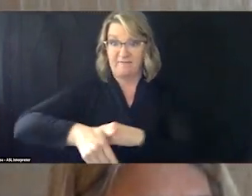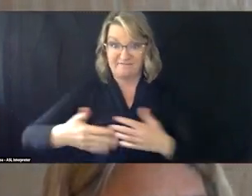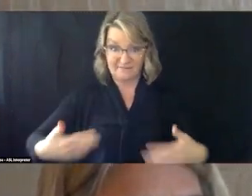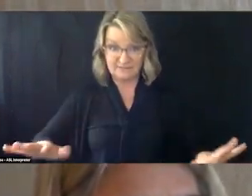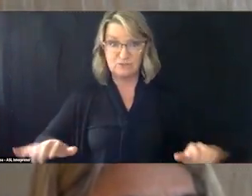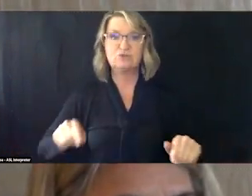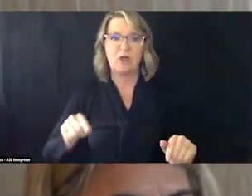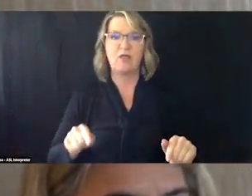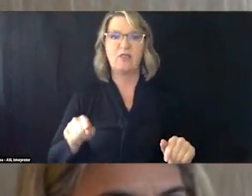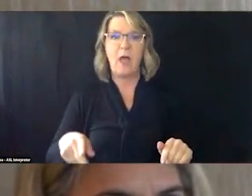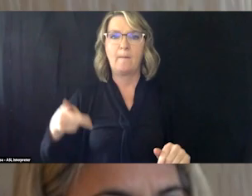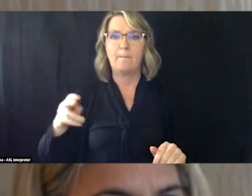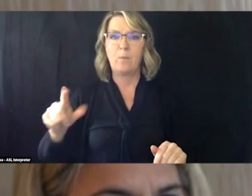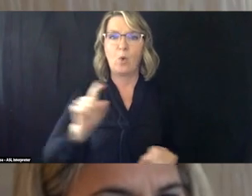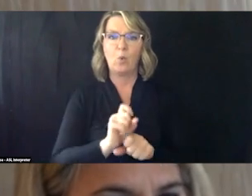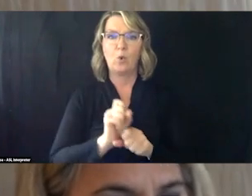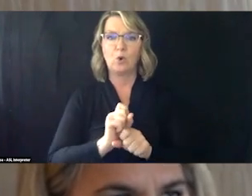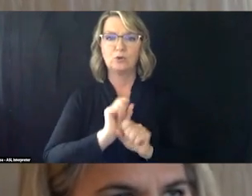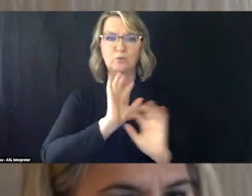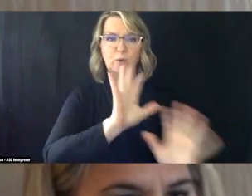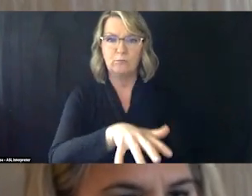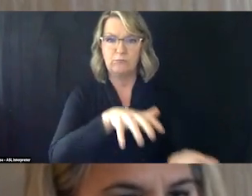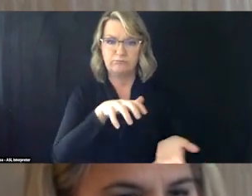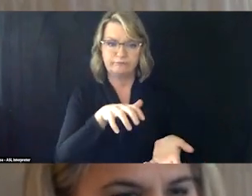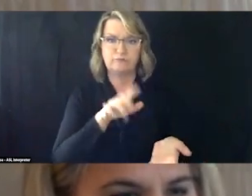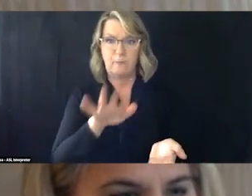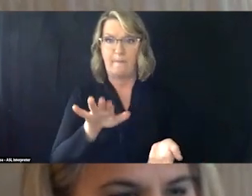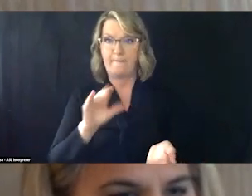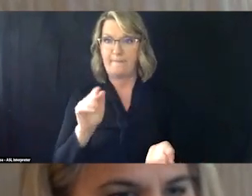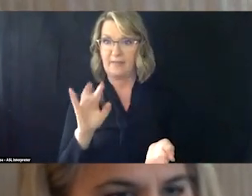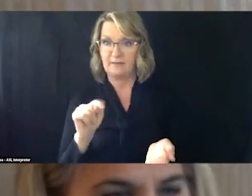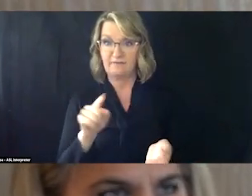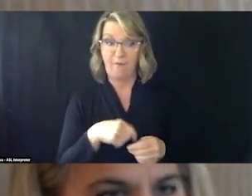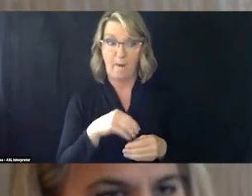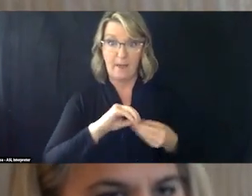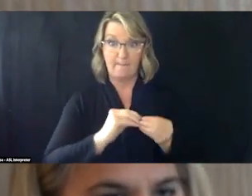this Precinct ballot report and so they're going to take out the ballots out of the secure door